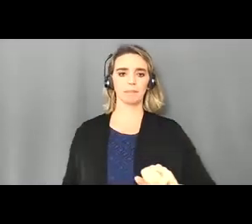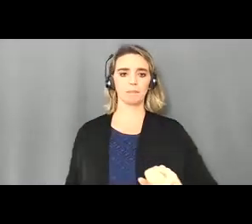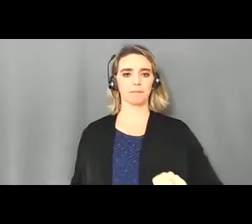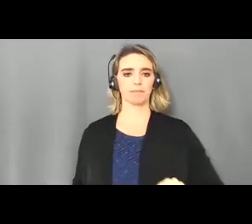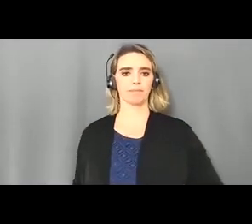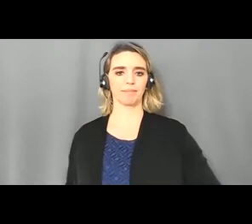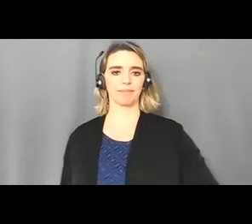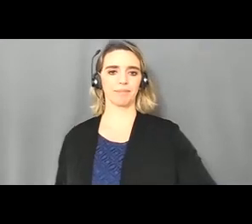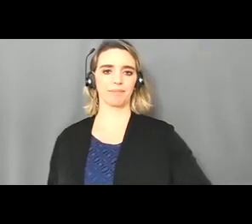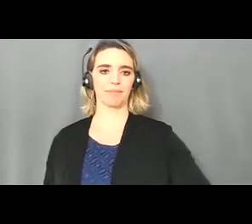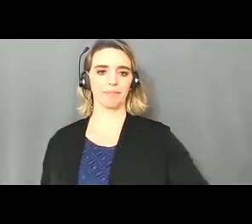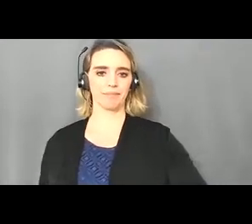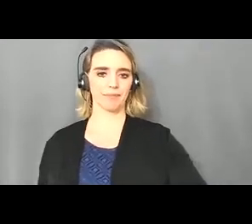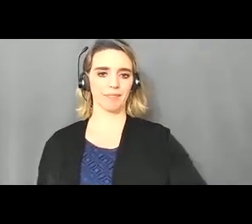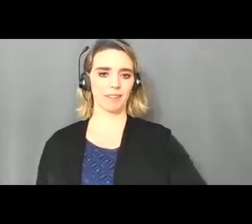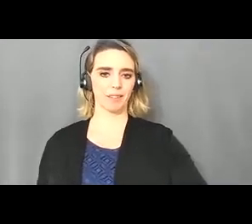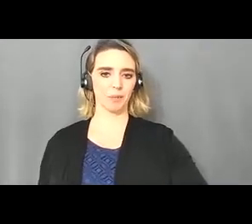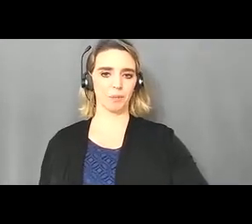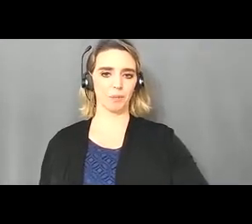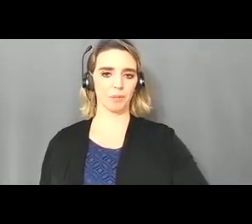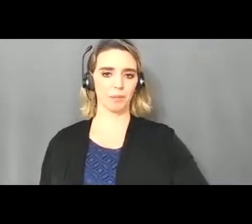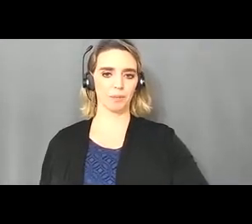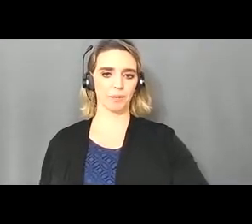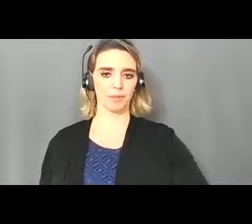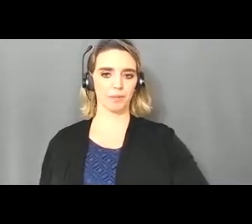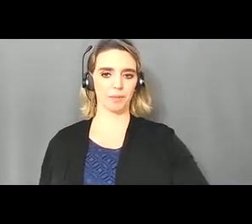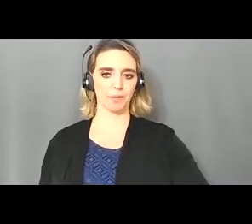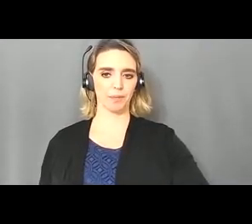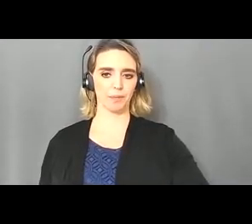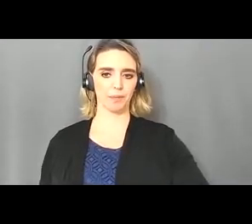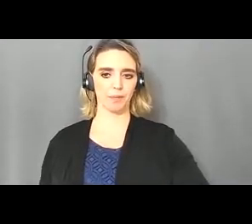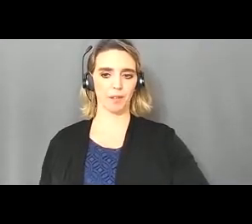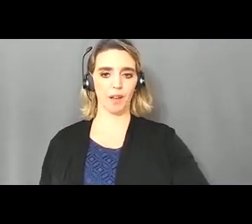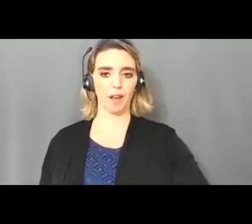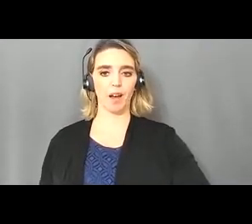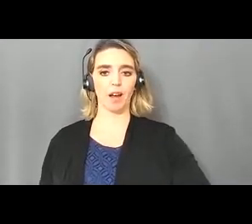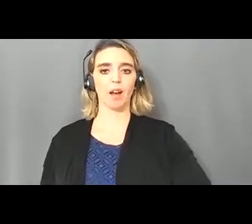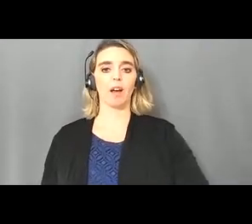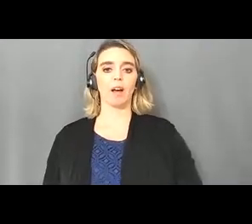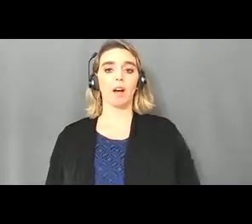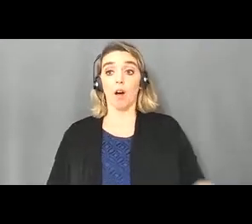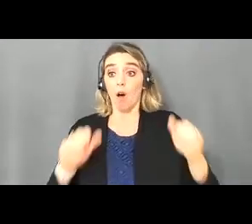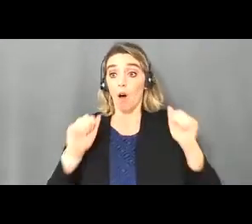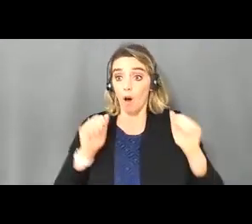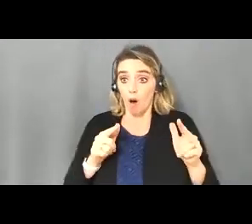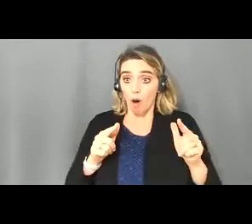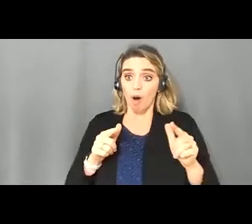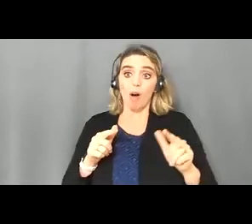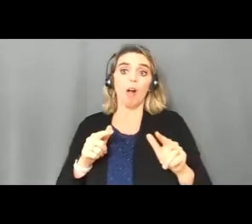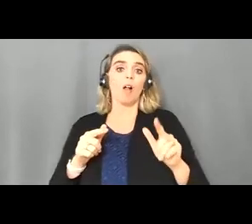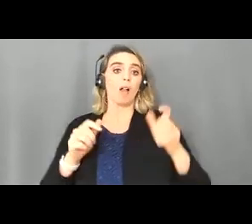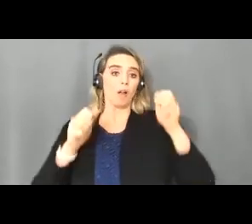So at Consumer Medical, we believe that everyone deserves the very best that healthcare has to offer.